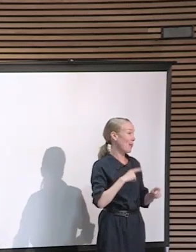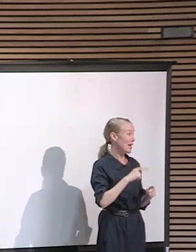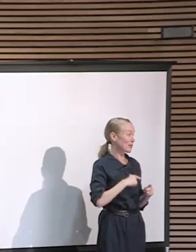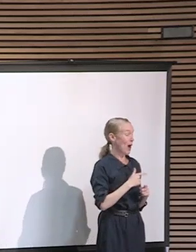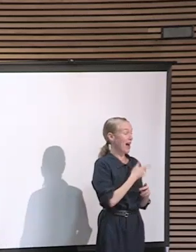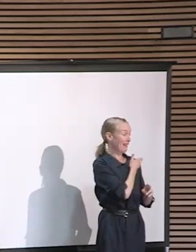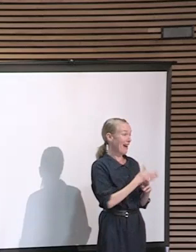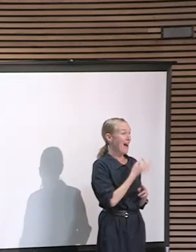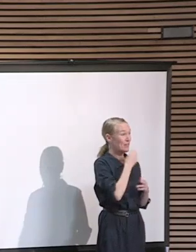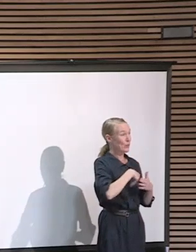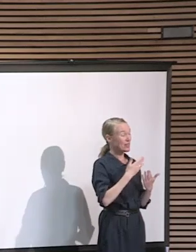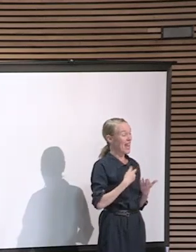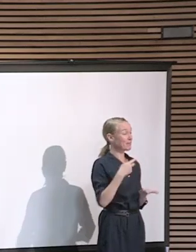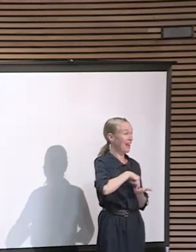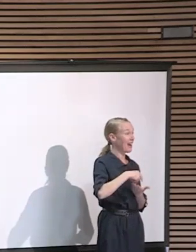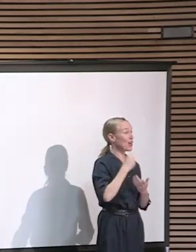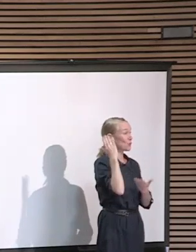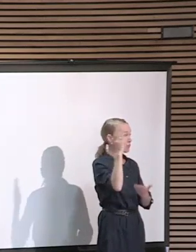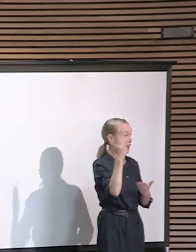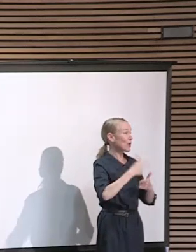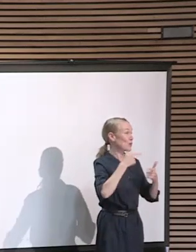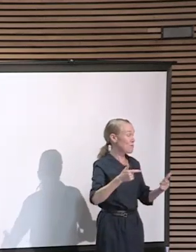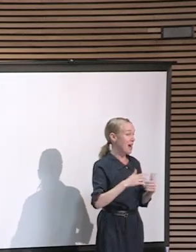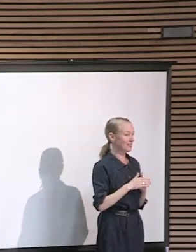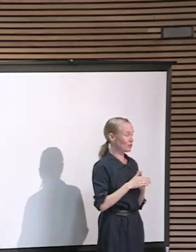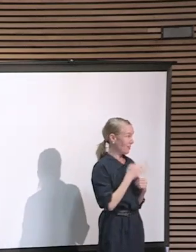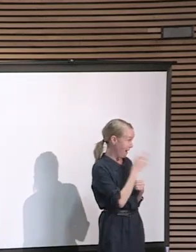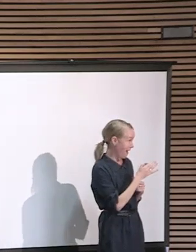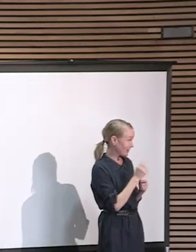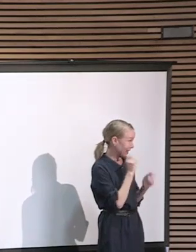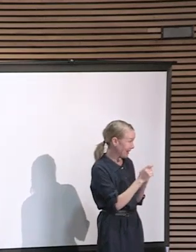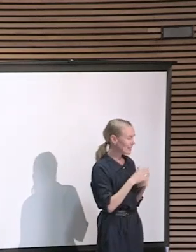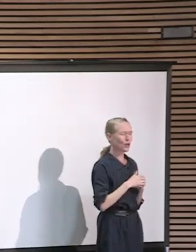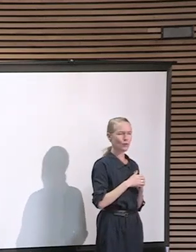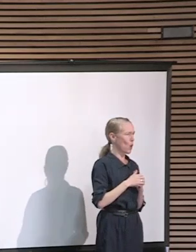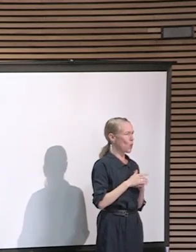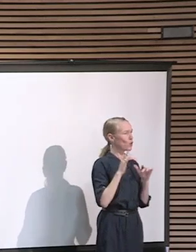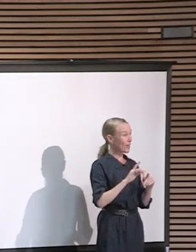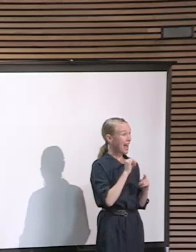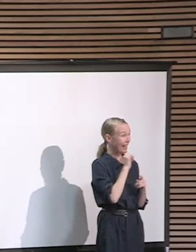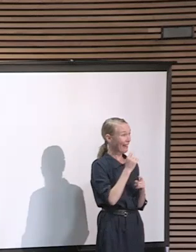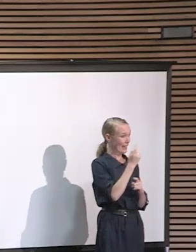Bust a -- just a bit of morning talk, just too much